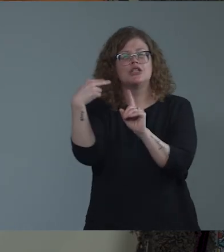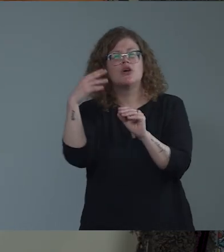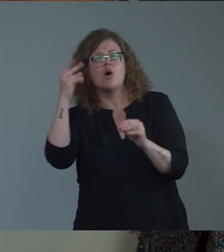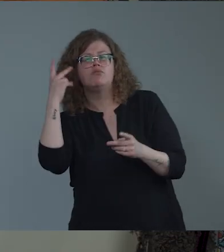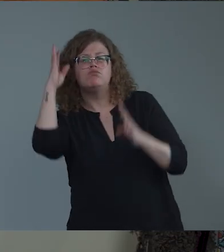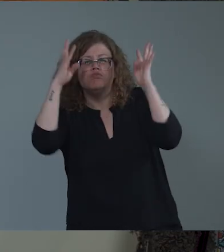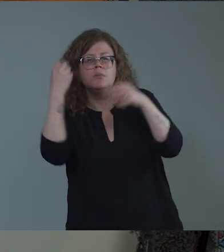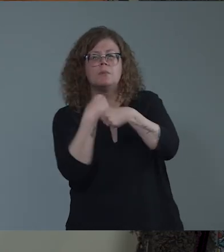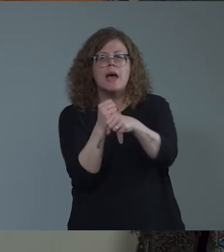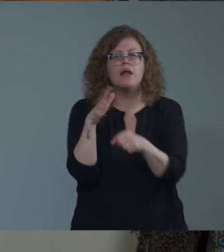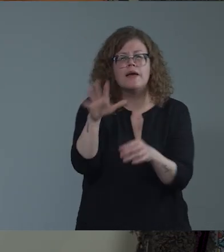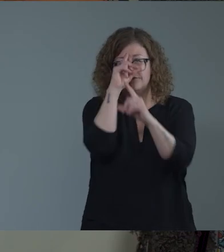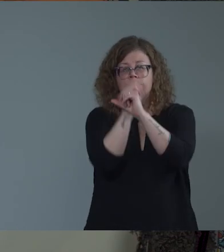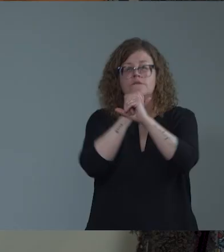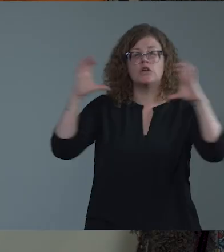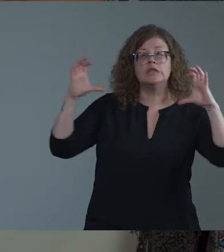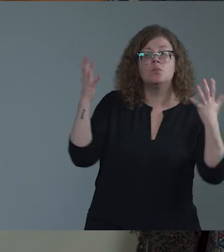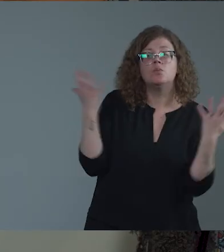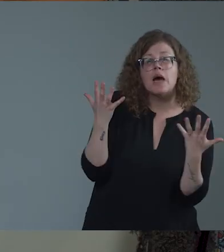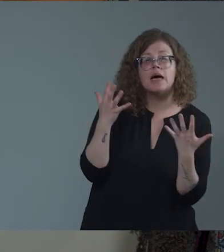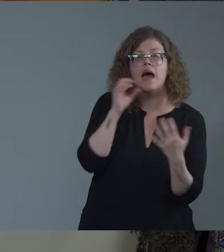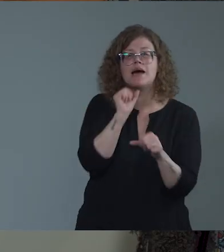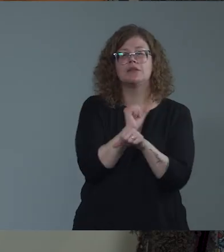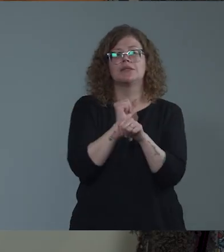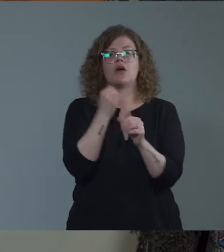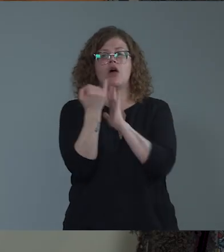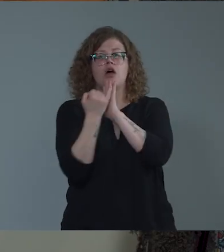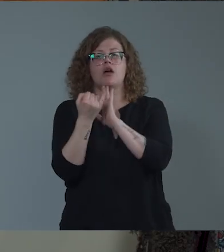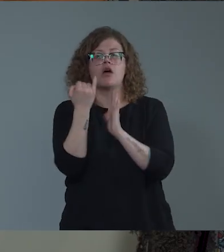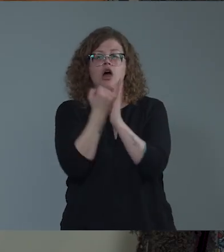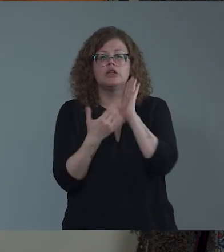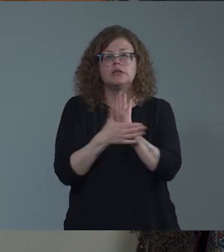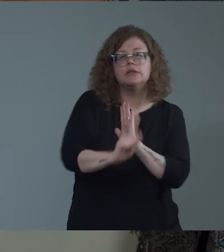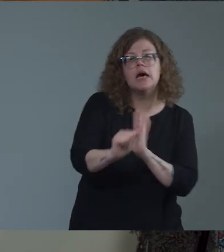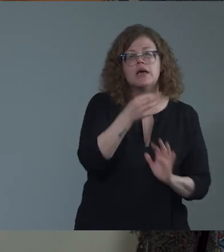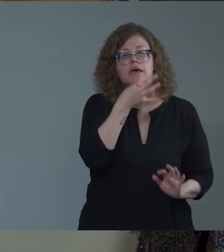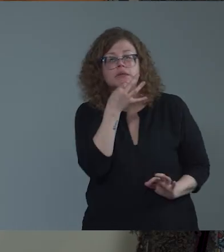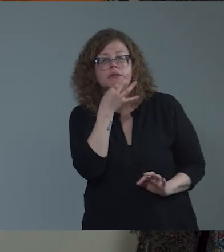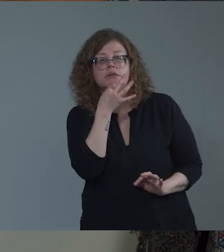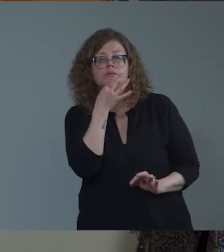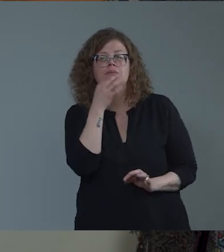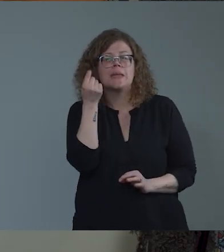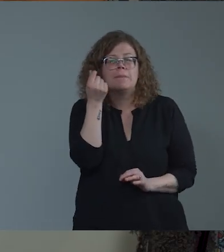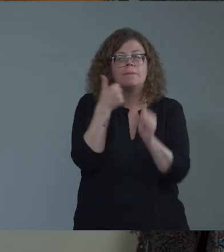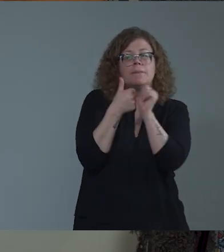but that there is the acknowledgment that there is room and a need for both. You know, as a taxpayer funded organization,